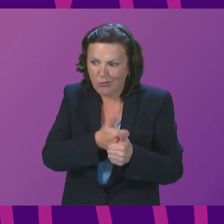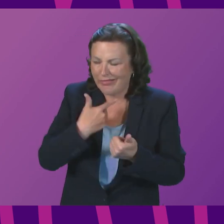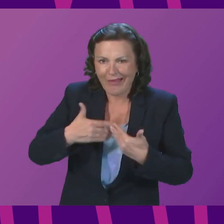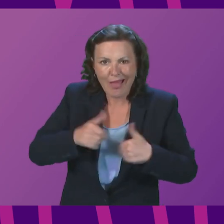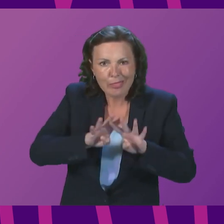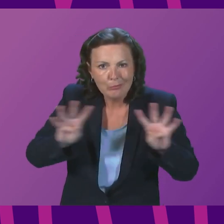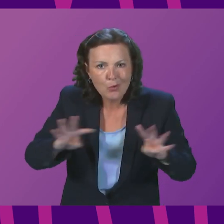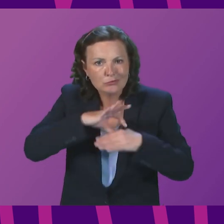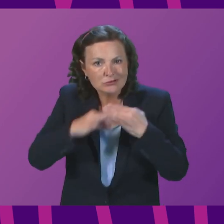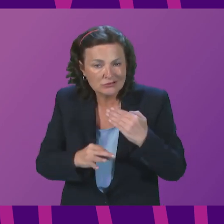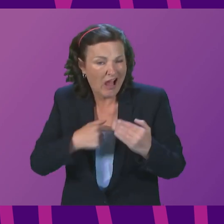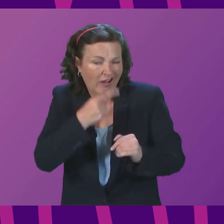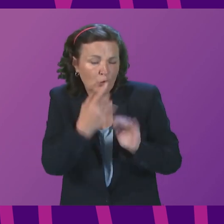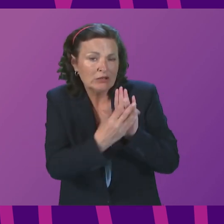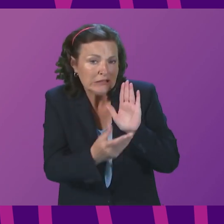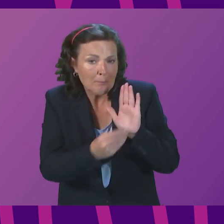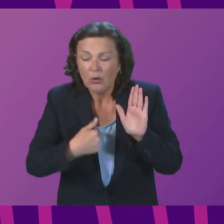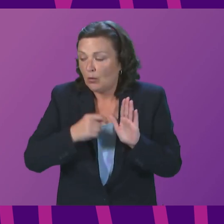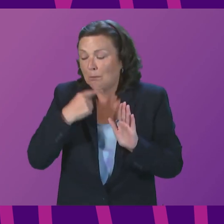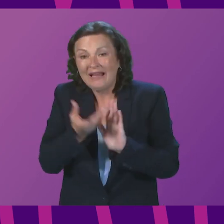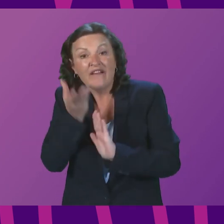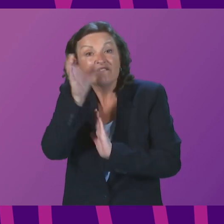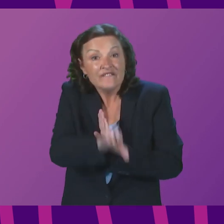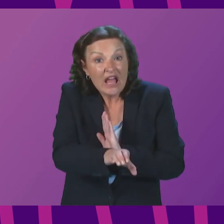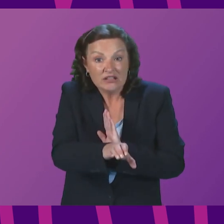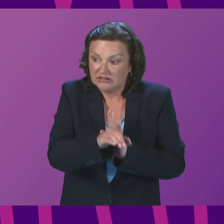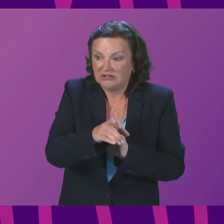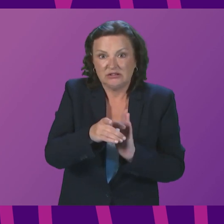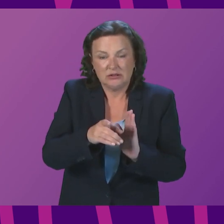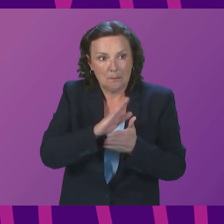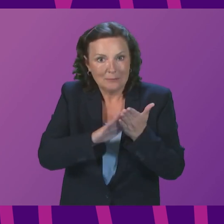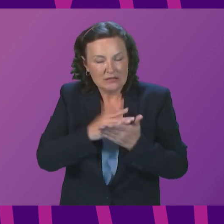The investment that we are making will, for example, enable boards to introduce care co-ordinator